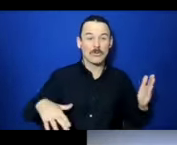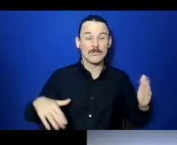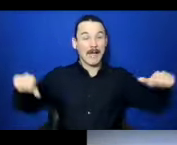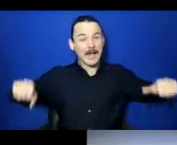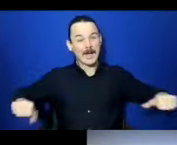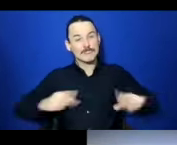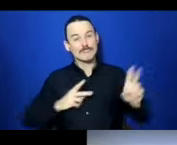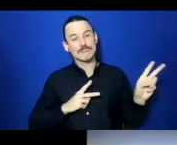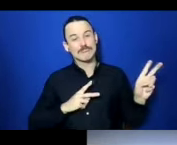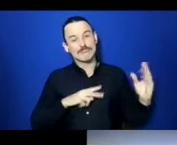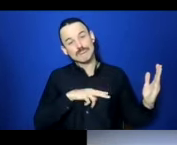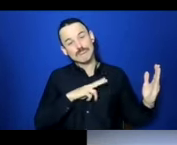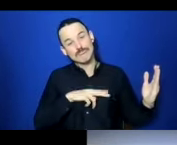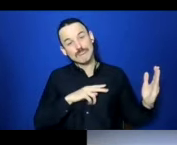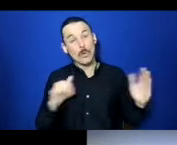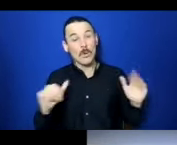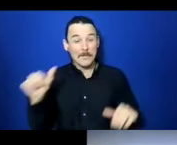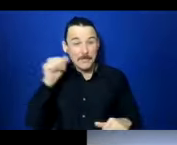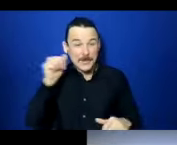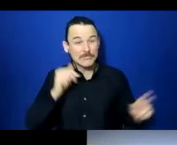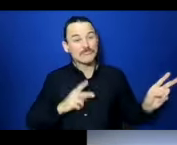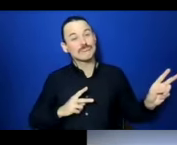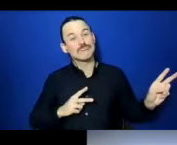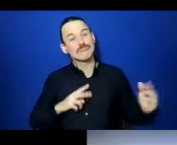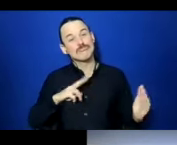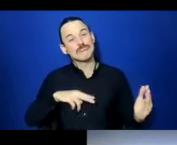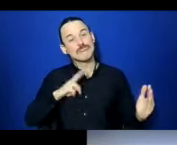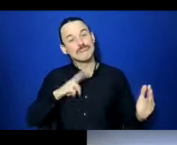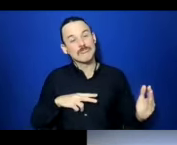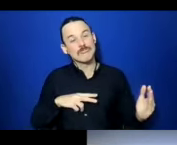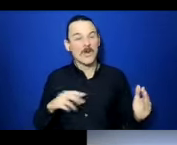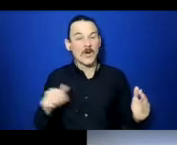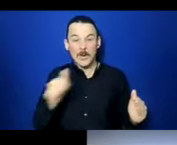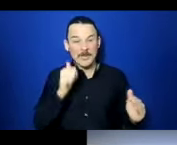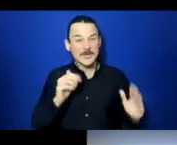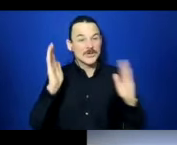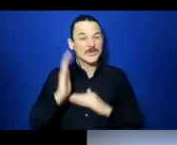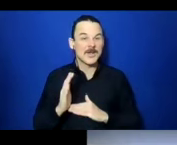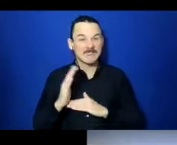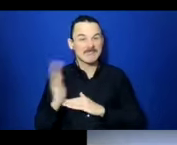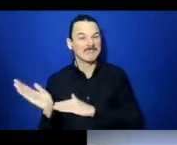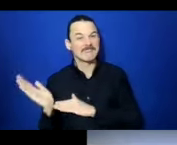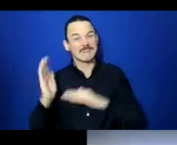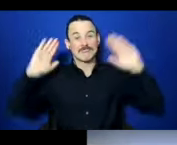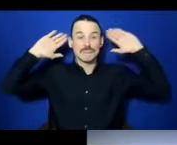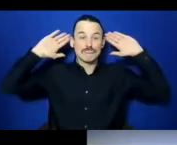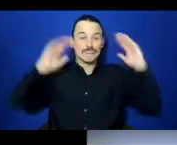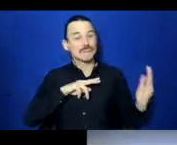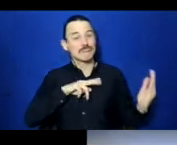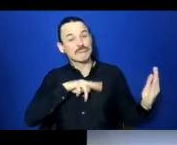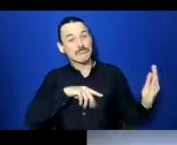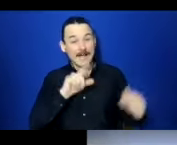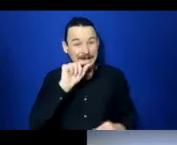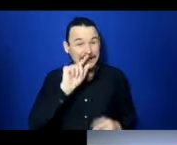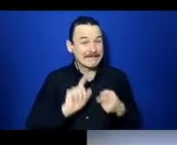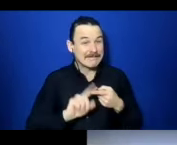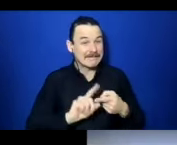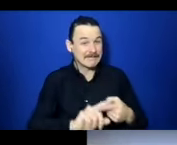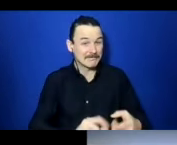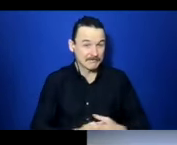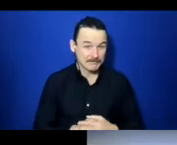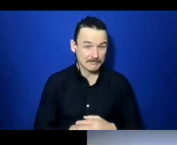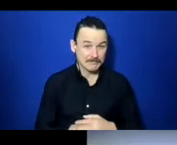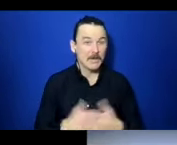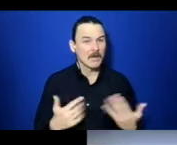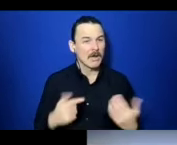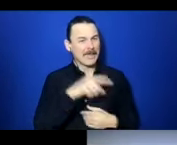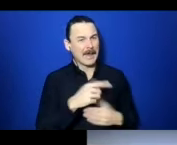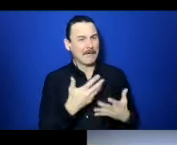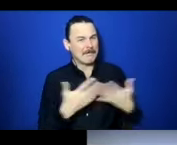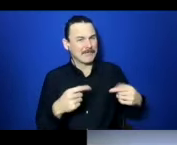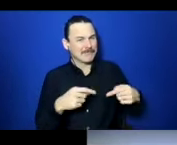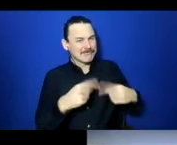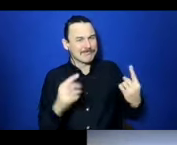the beach and be on a beach chair. So that has significantly changed since I developed Puffin.